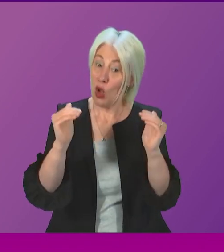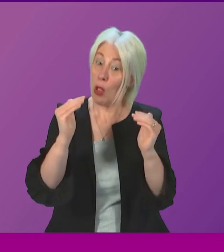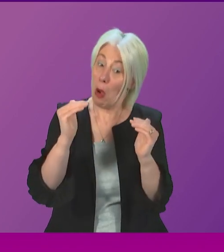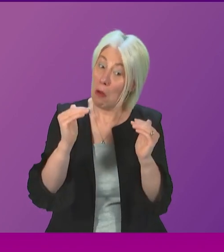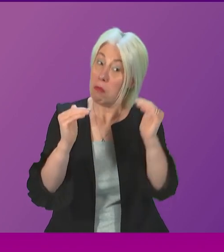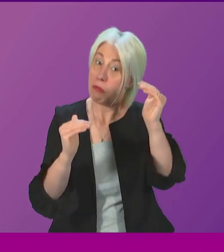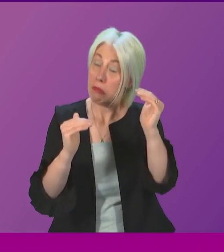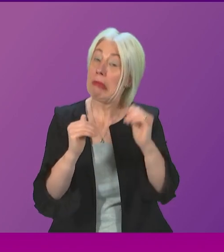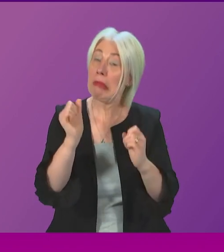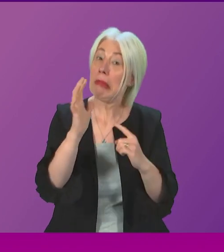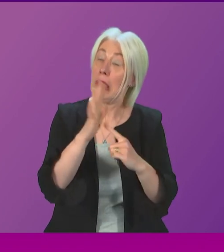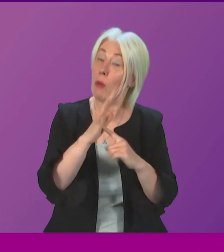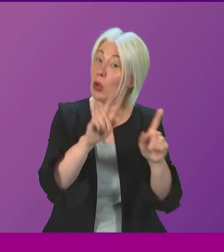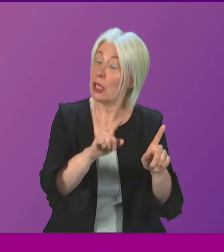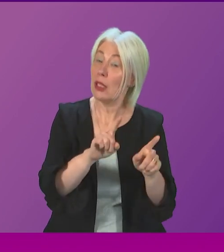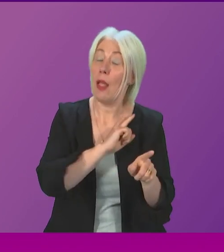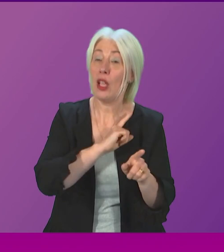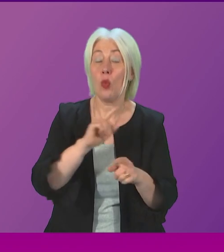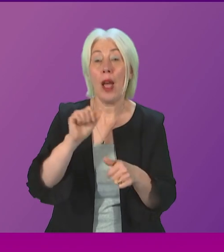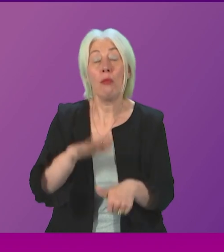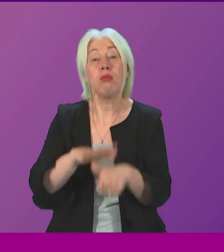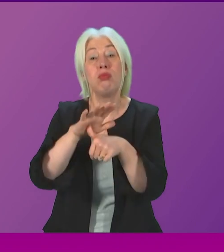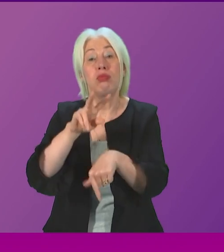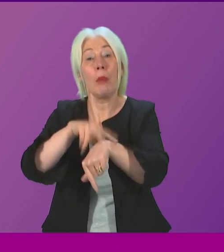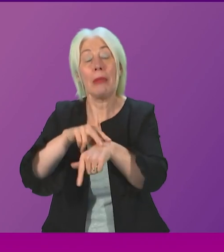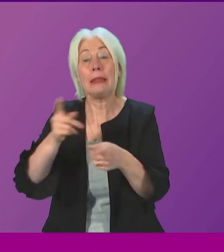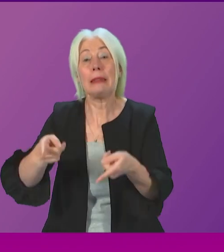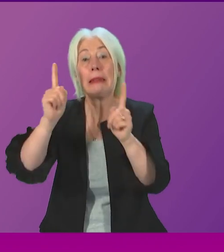That is why the chief constable’s statement was so monumental.